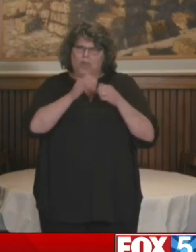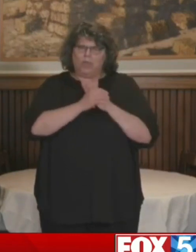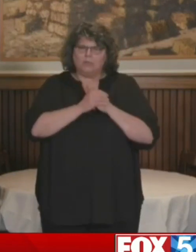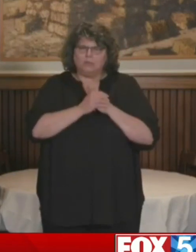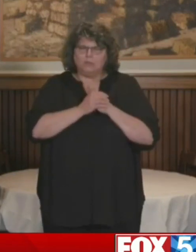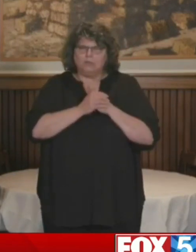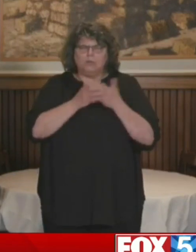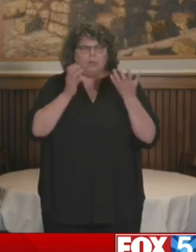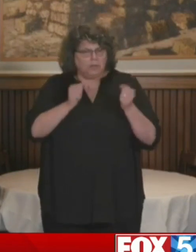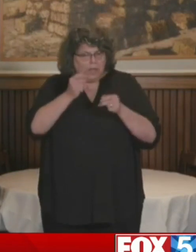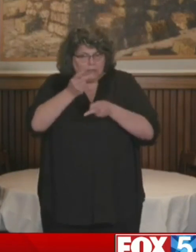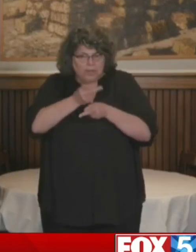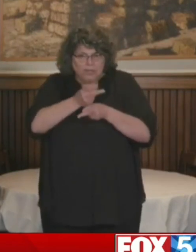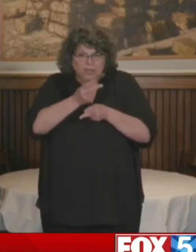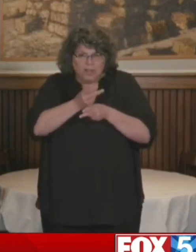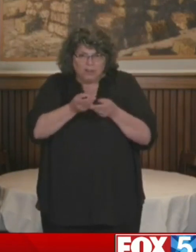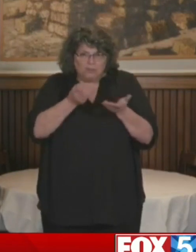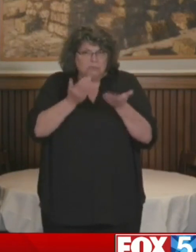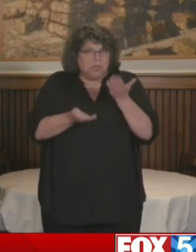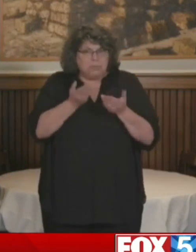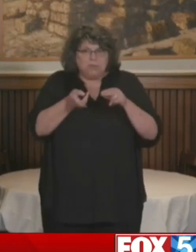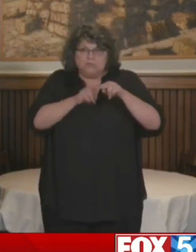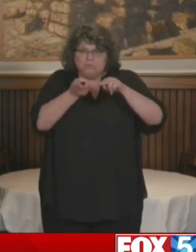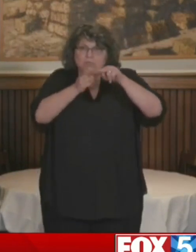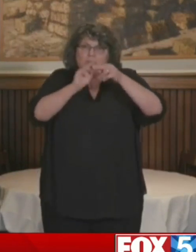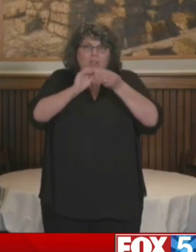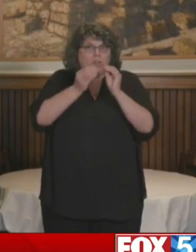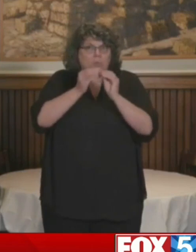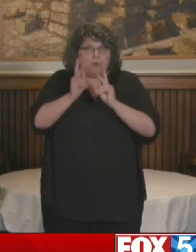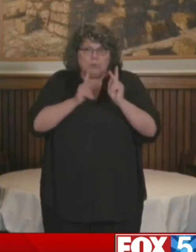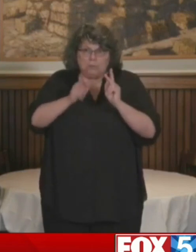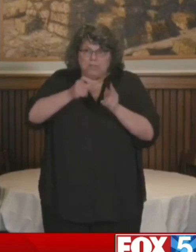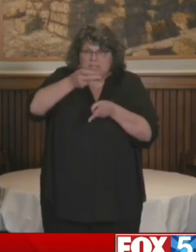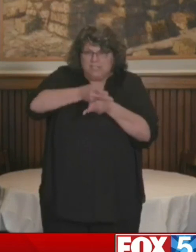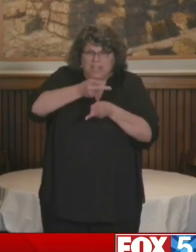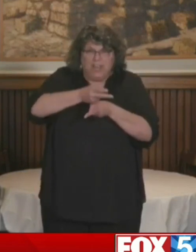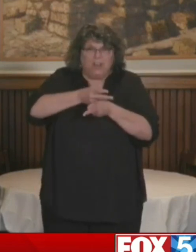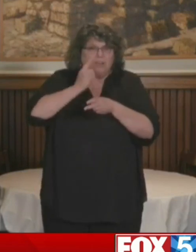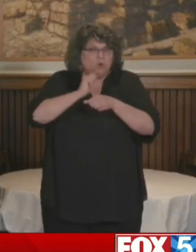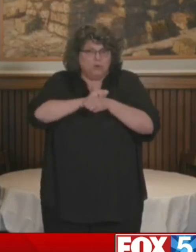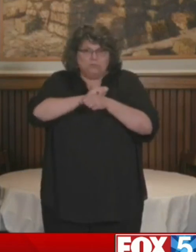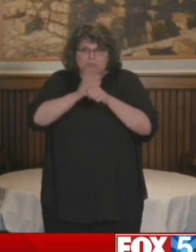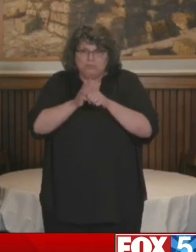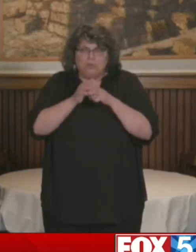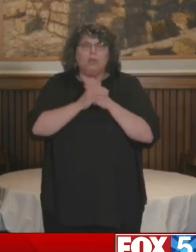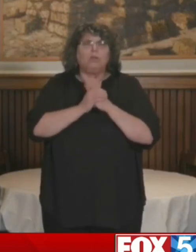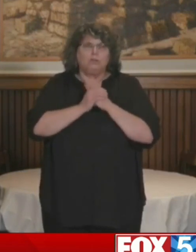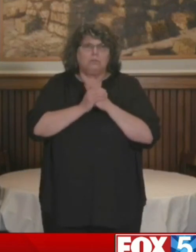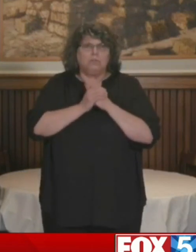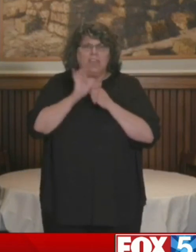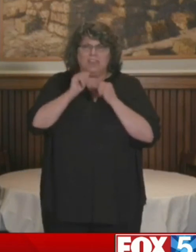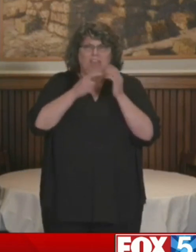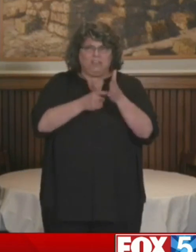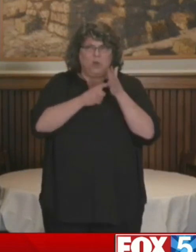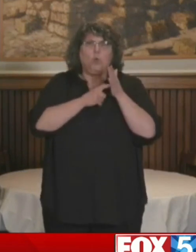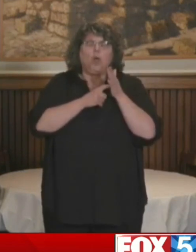ABILITY TO MAINTAIN A SURGE CAPACITY HAD A CLUE. 2 RESPOND TO THE NEEDS OF POTENTIALLY A